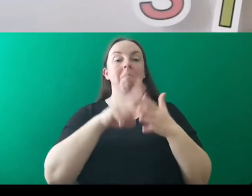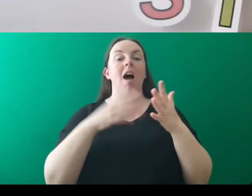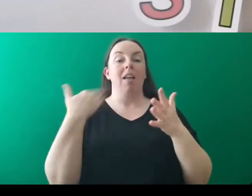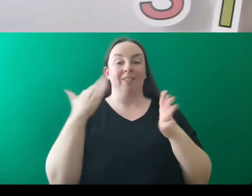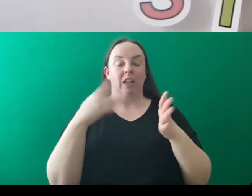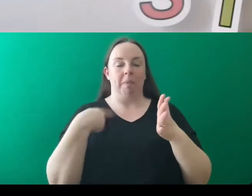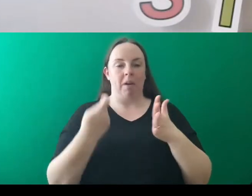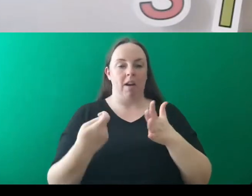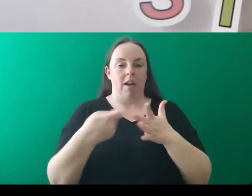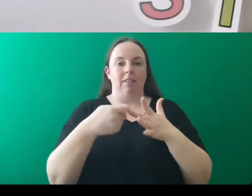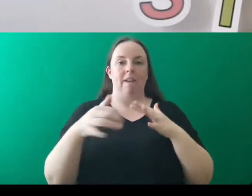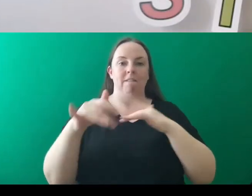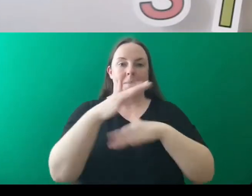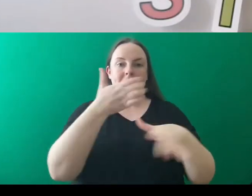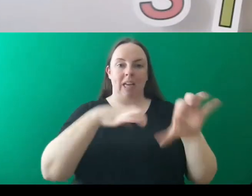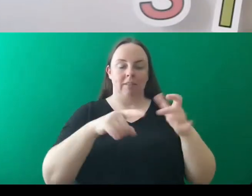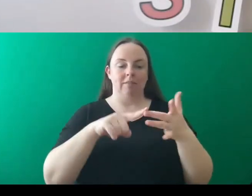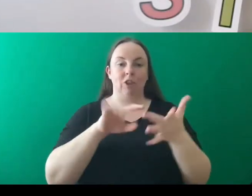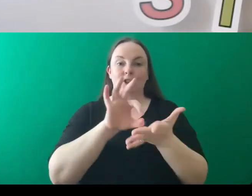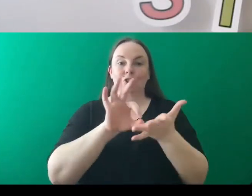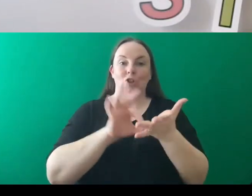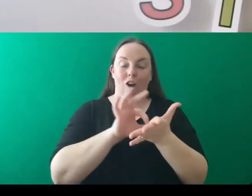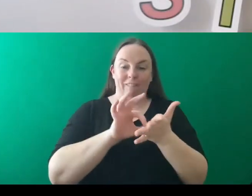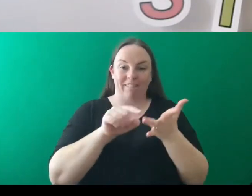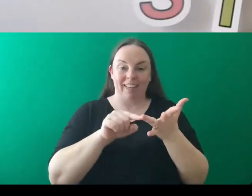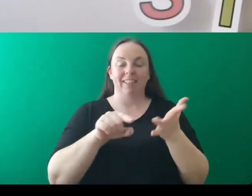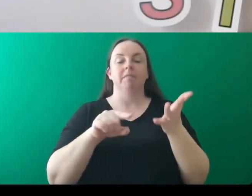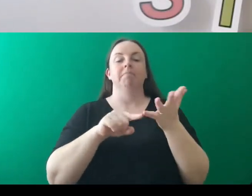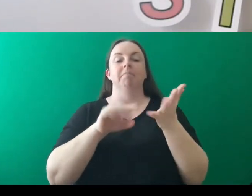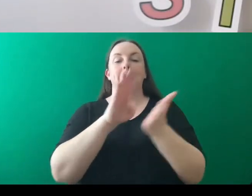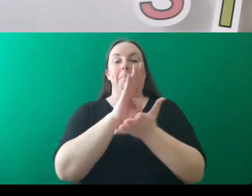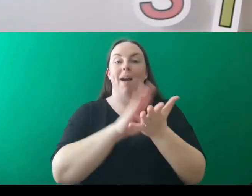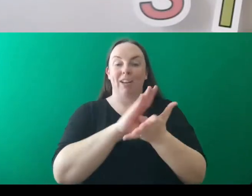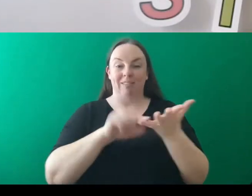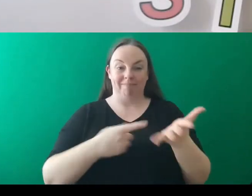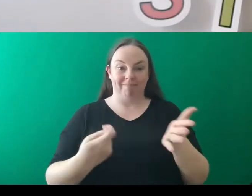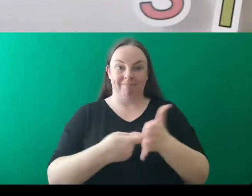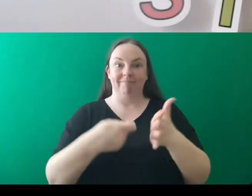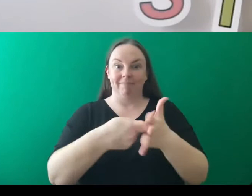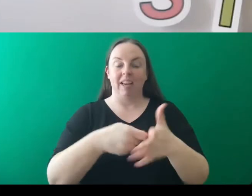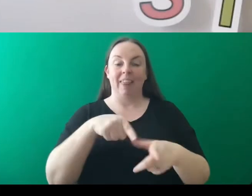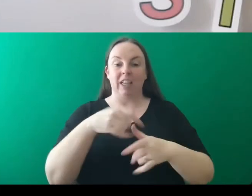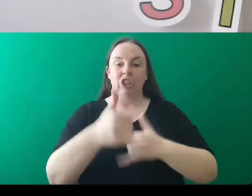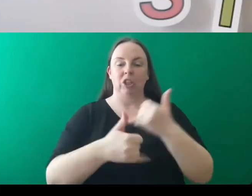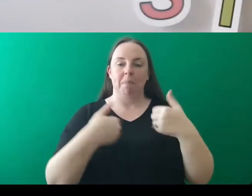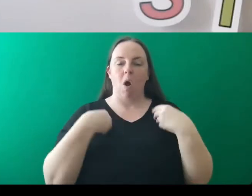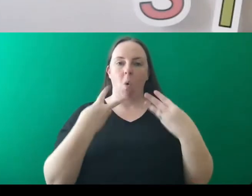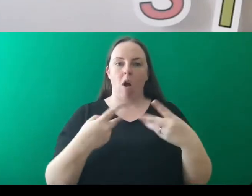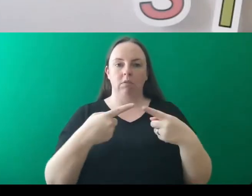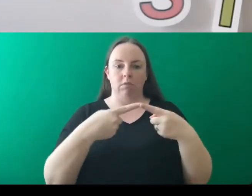environmental science or geography, and from biology. This year, we are doing a national expansion of our